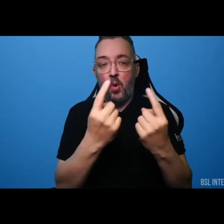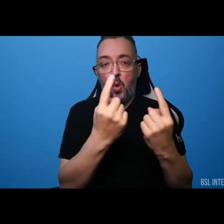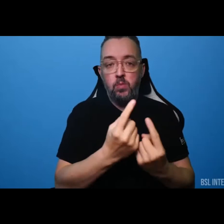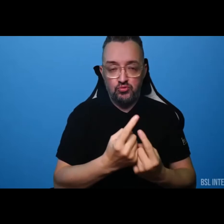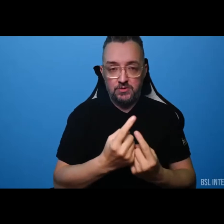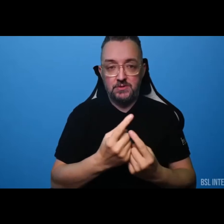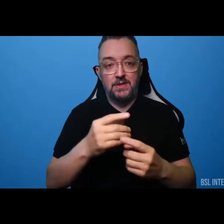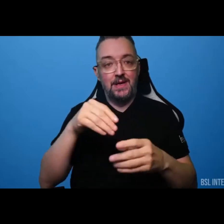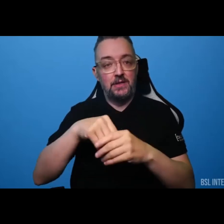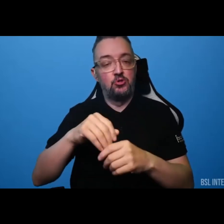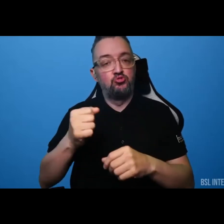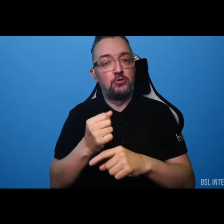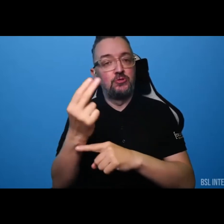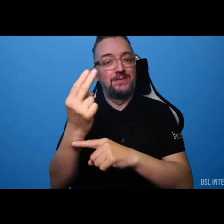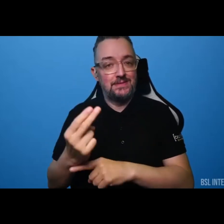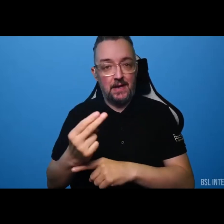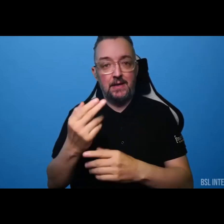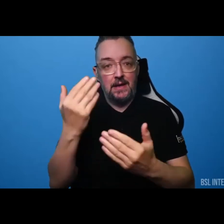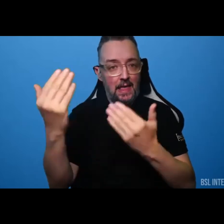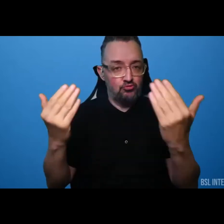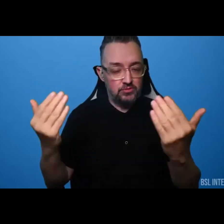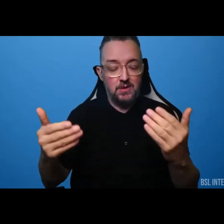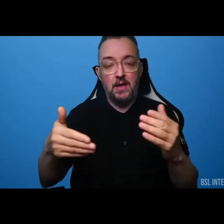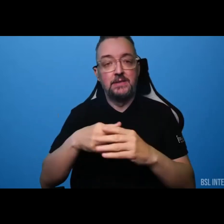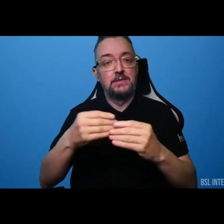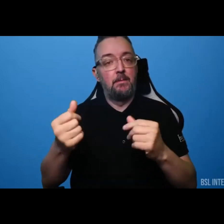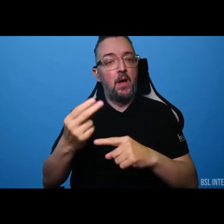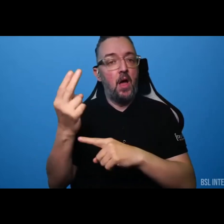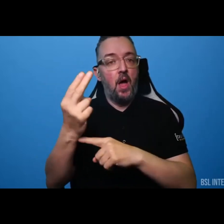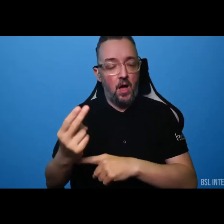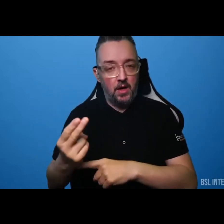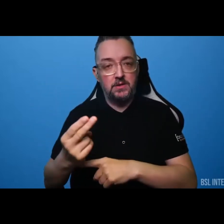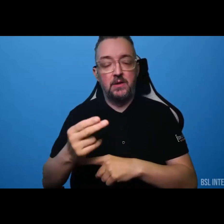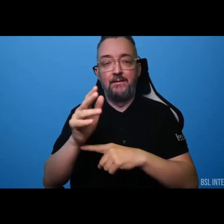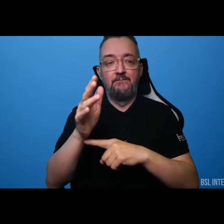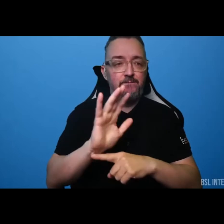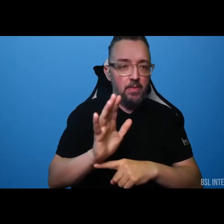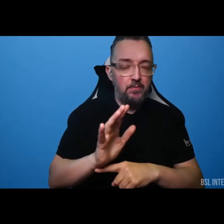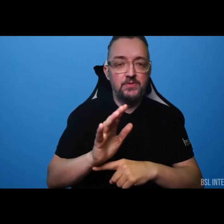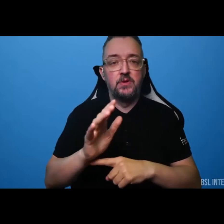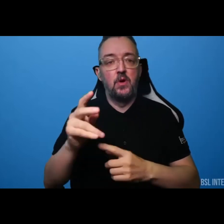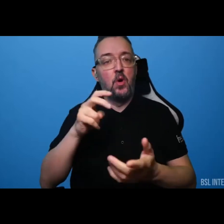Scottish Design Galleries as well as some contemporary artworks, films and walking tours,